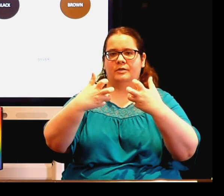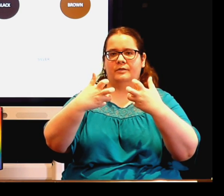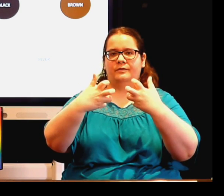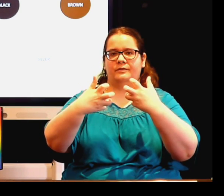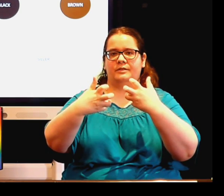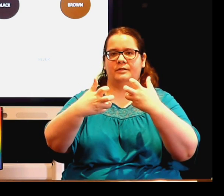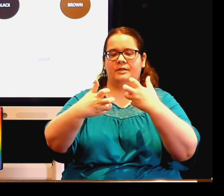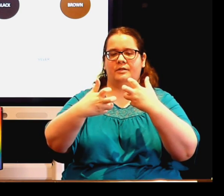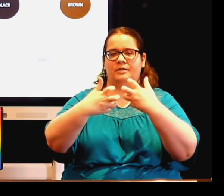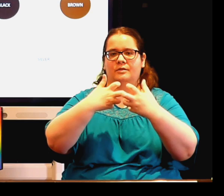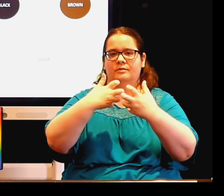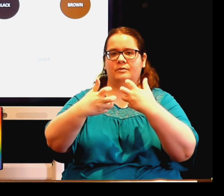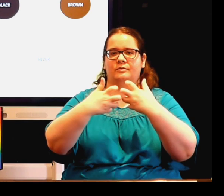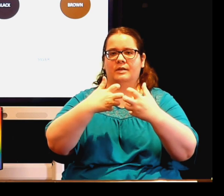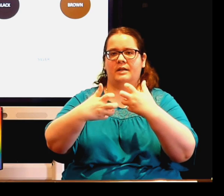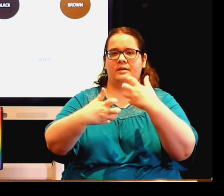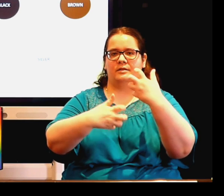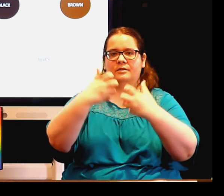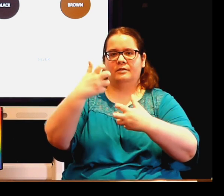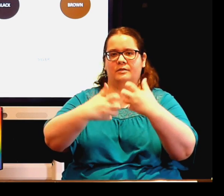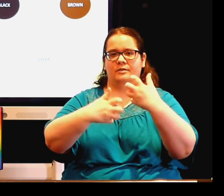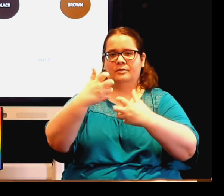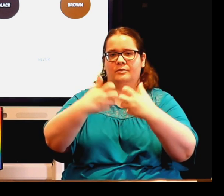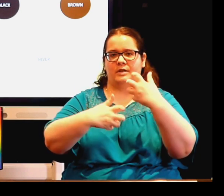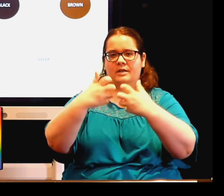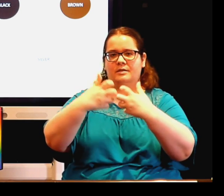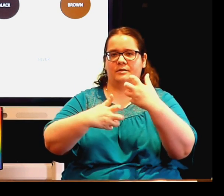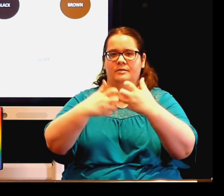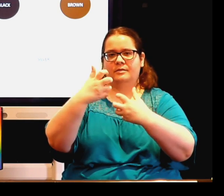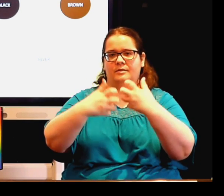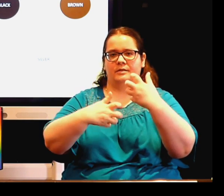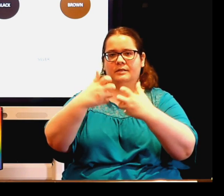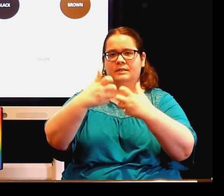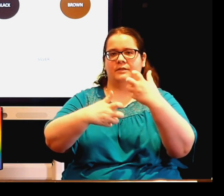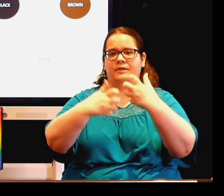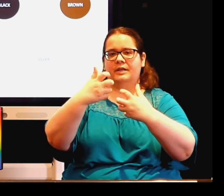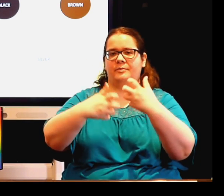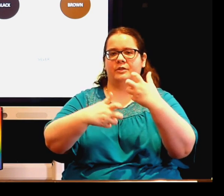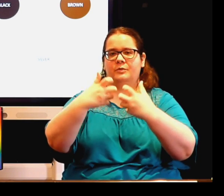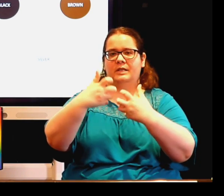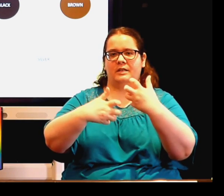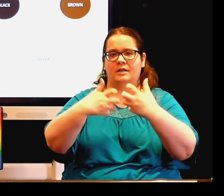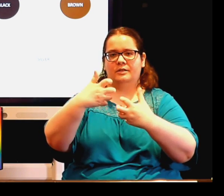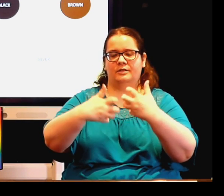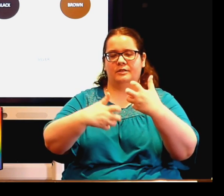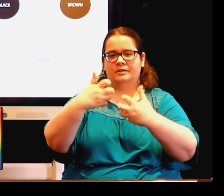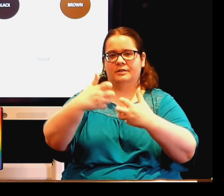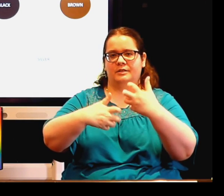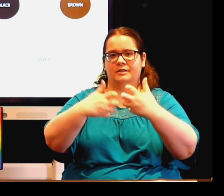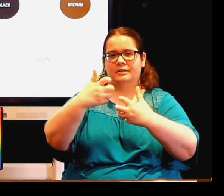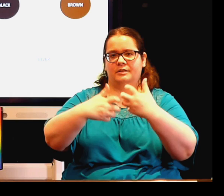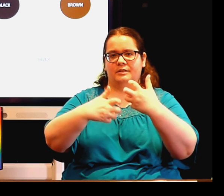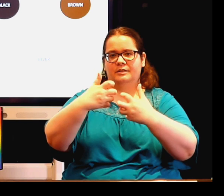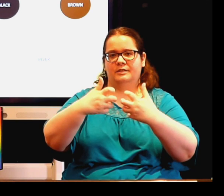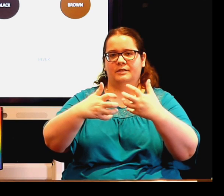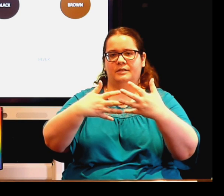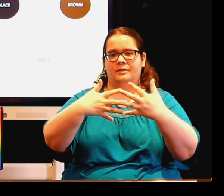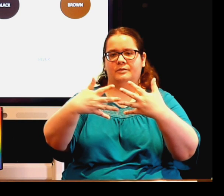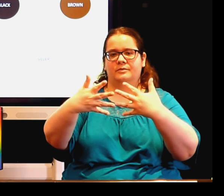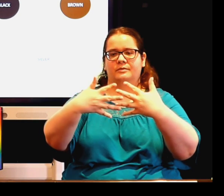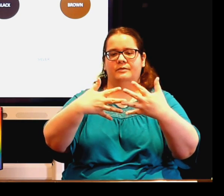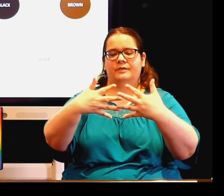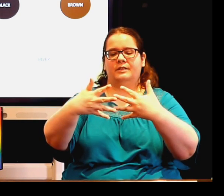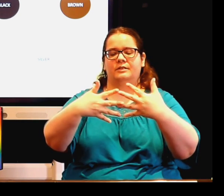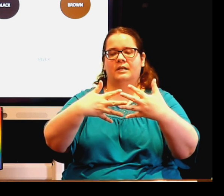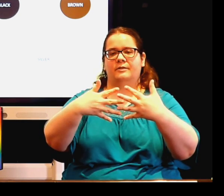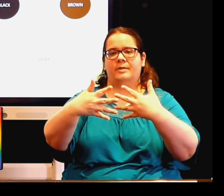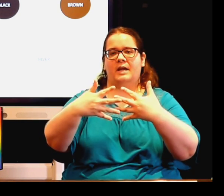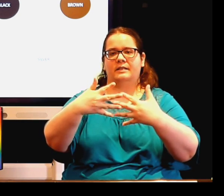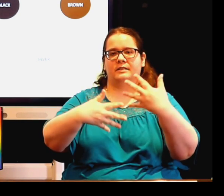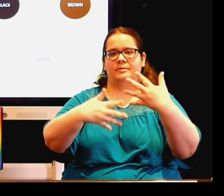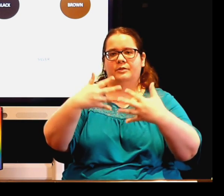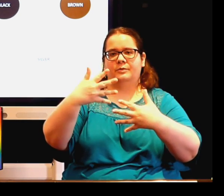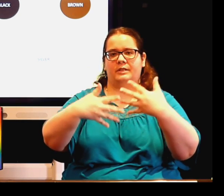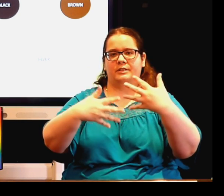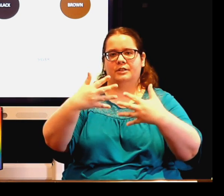curved. You go gray. It's a very in between color so the fingers kind of pass in between each other.